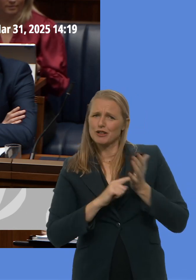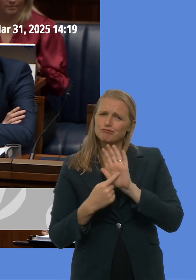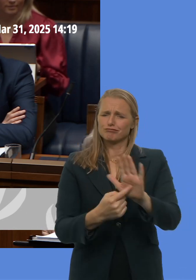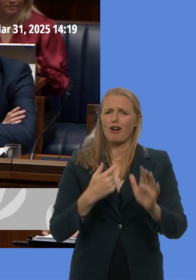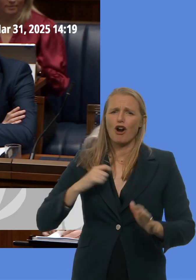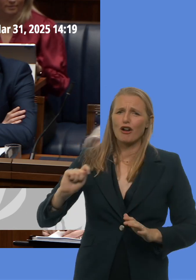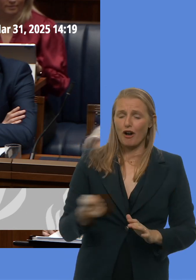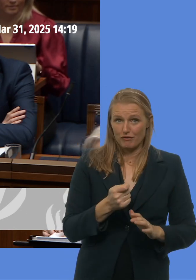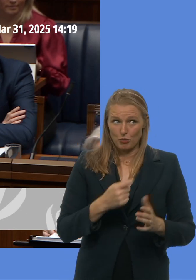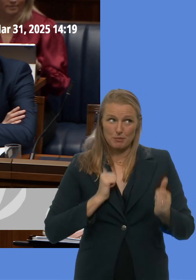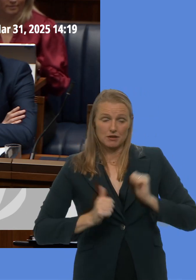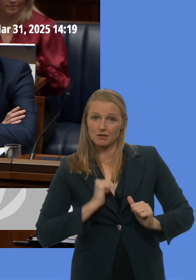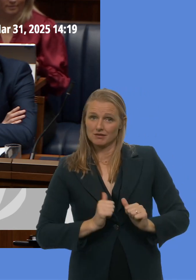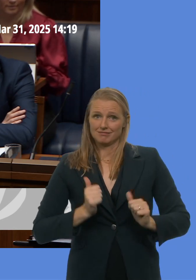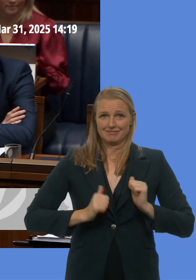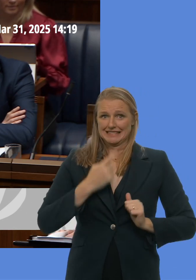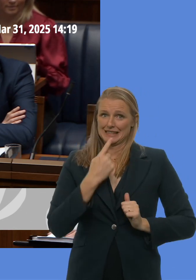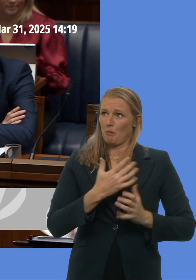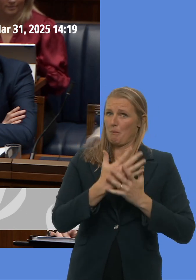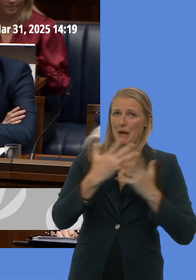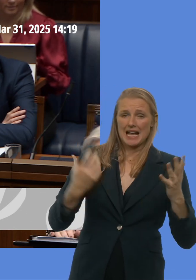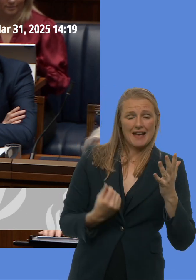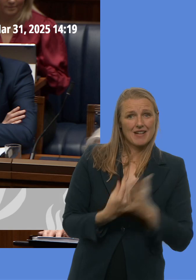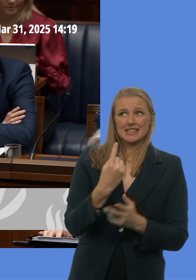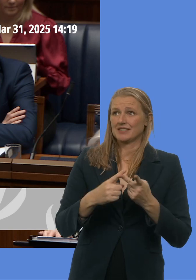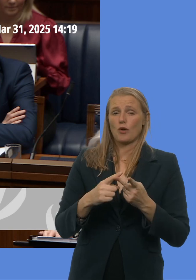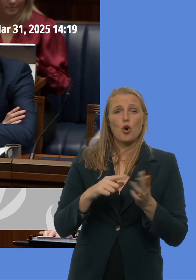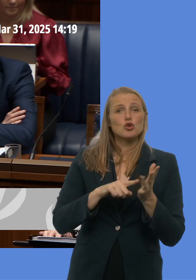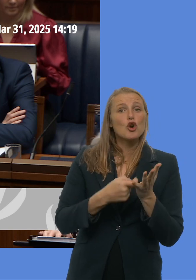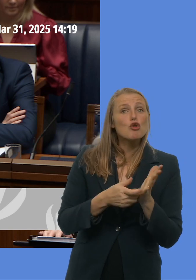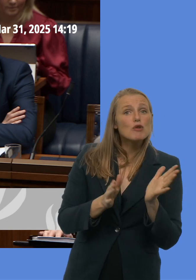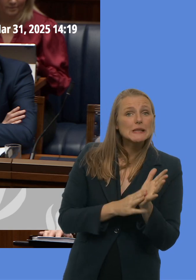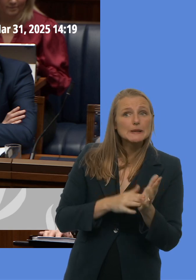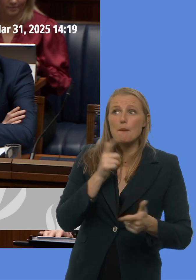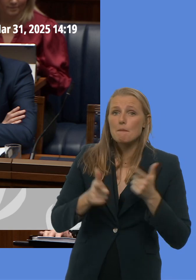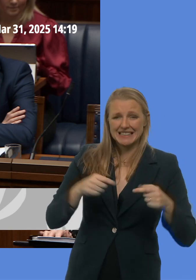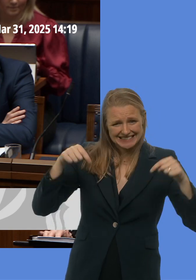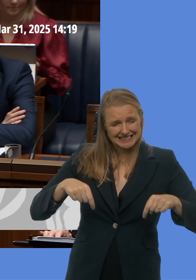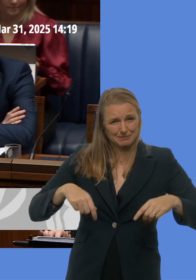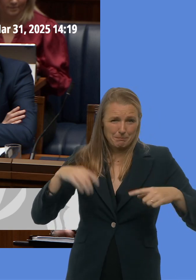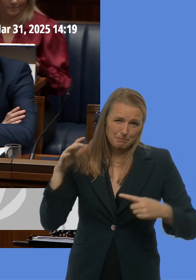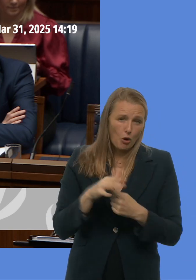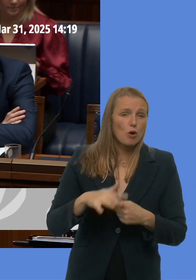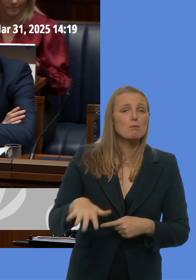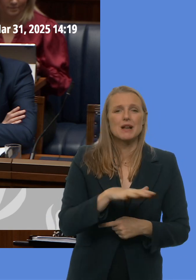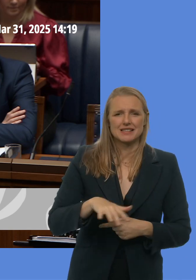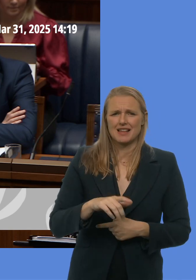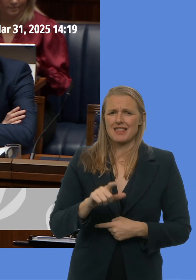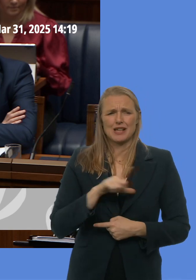a top venue for major events and tourism. We will continue to take every opportunity to ensure that Northern Ireland's voice is heard on the world stage.